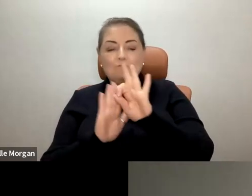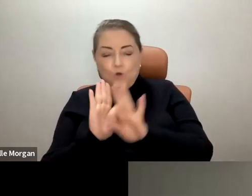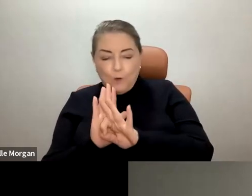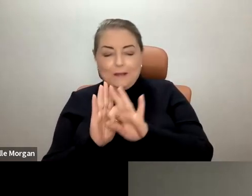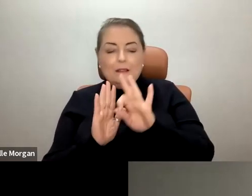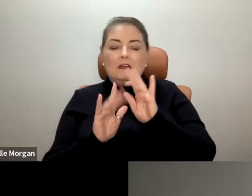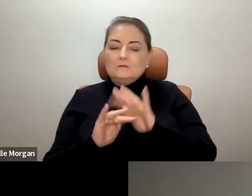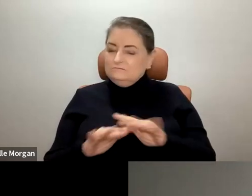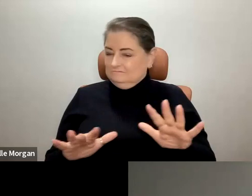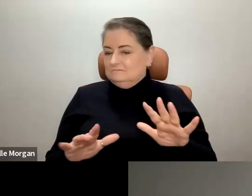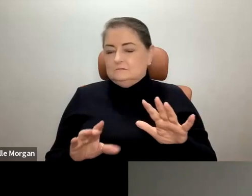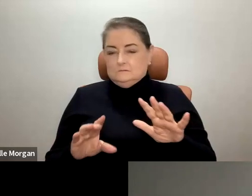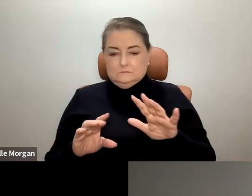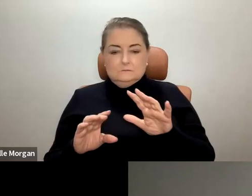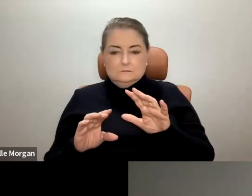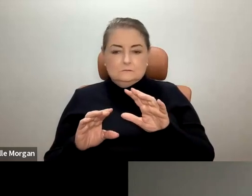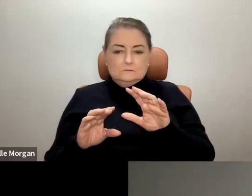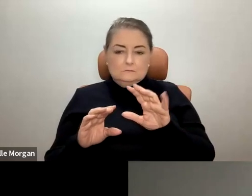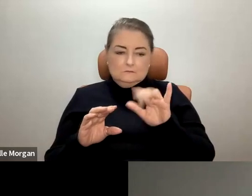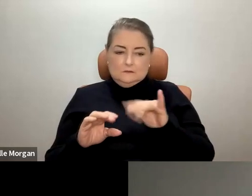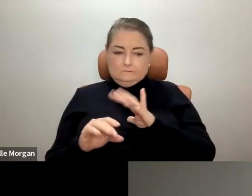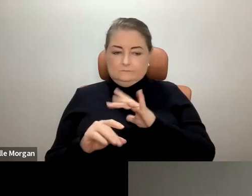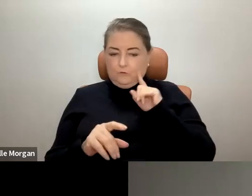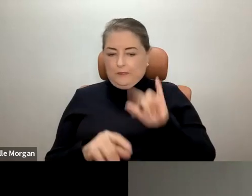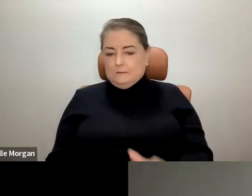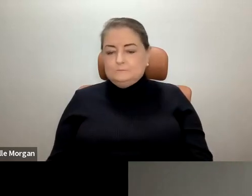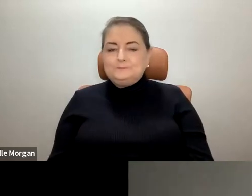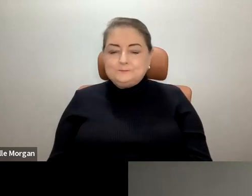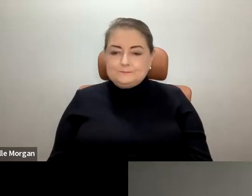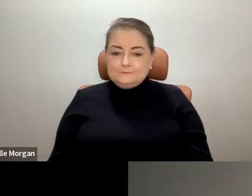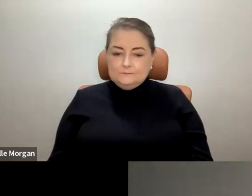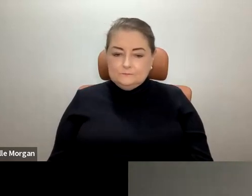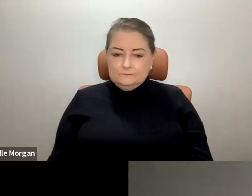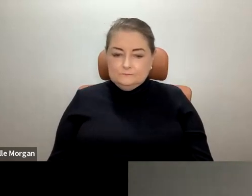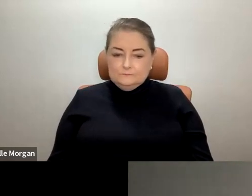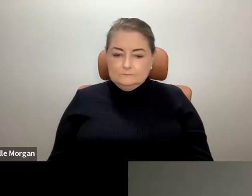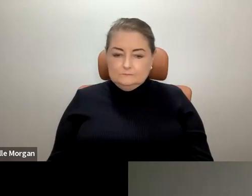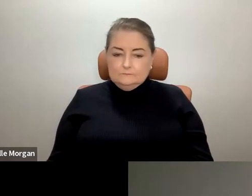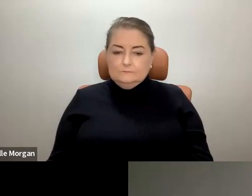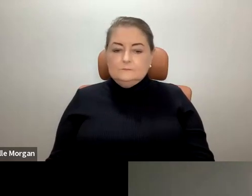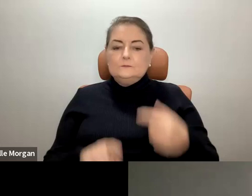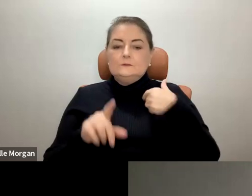that's, that's the, what that's for. And we have I think there's